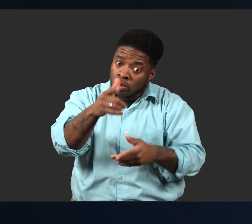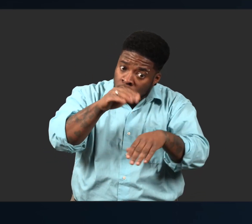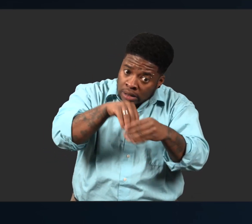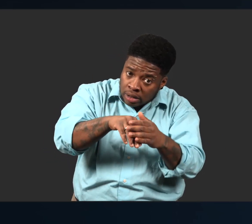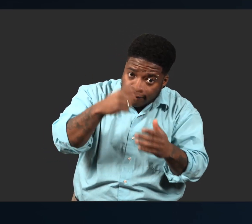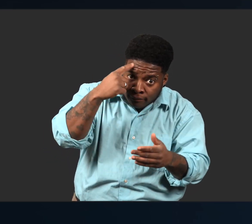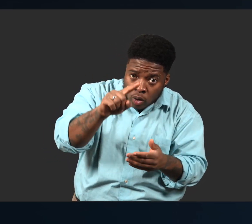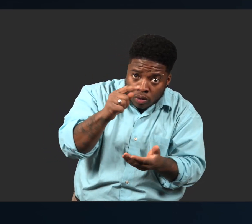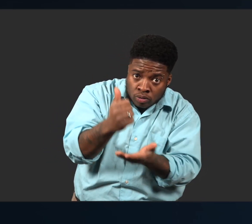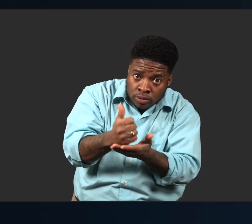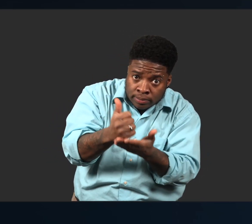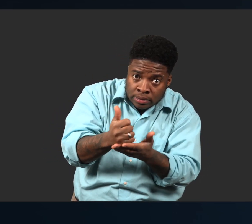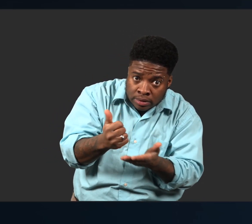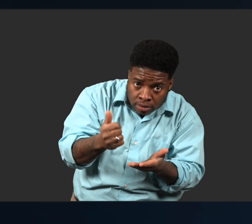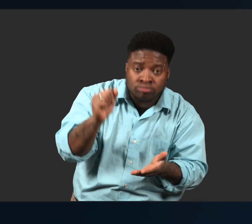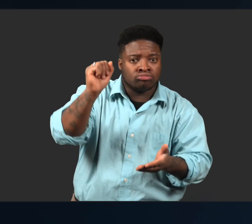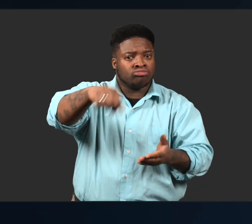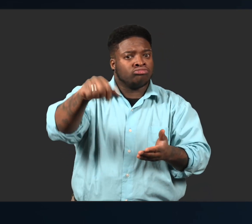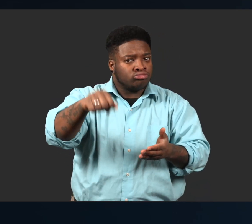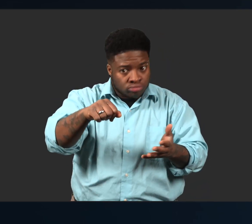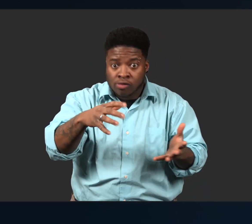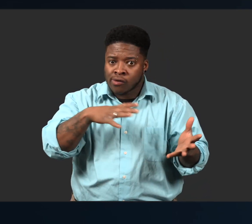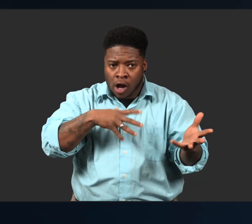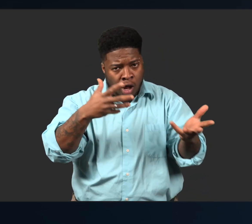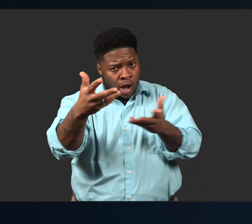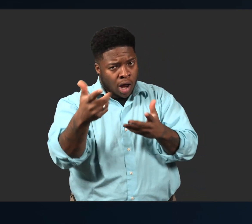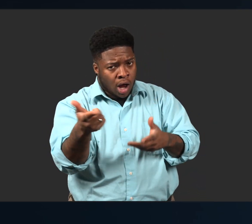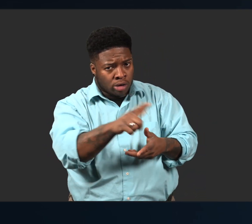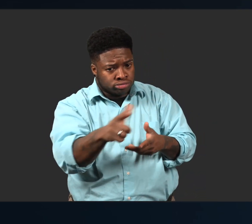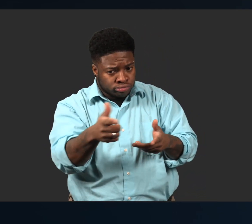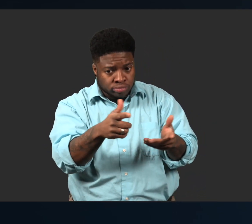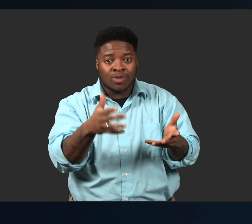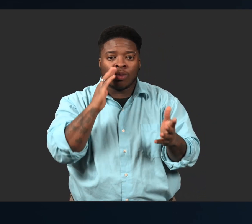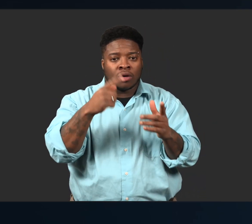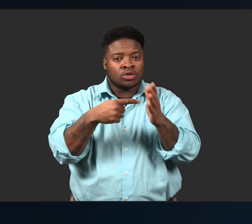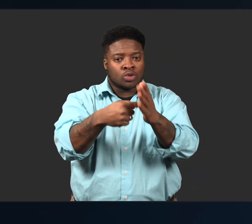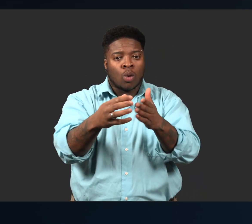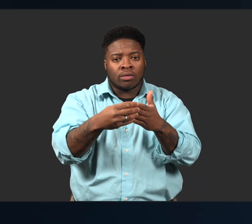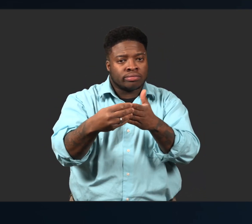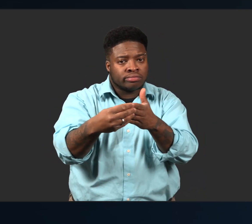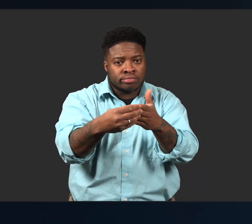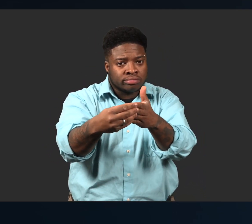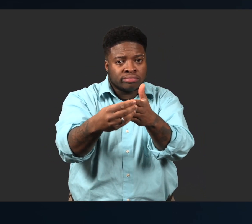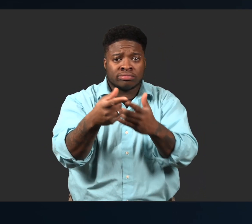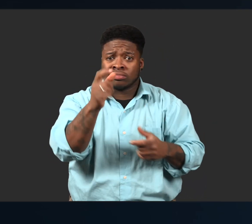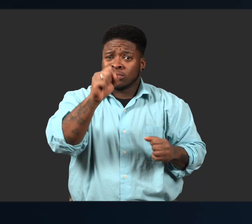Staff are there to greet Bob, welcome him, and give him a tour of the facility